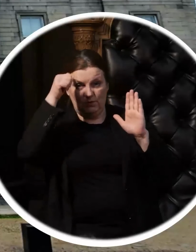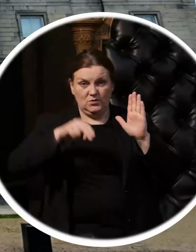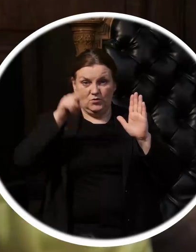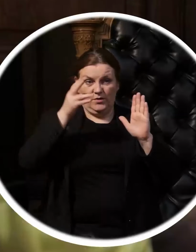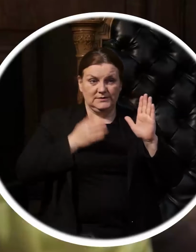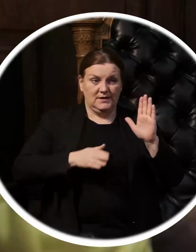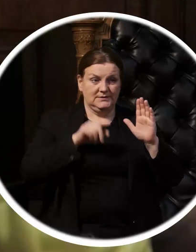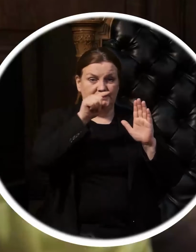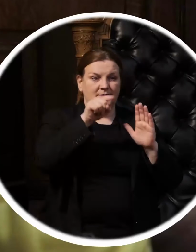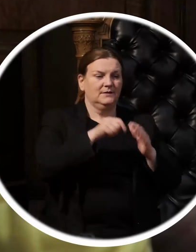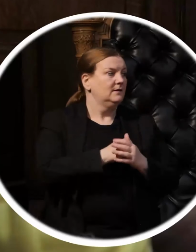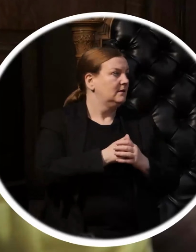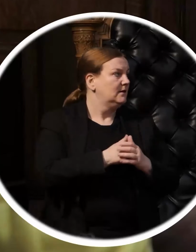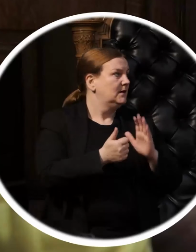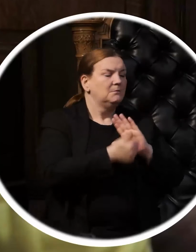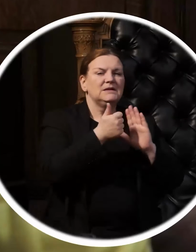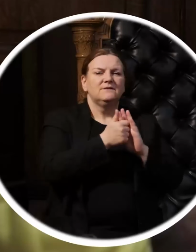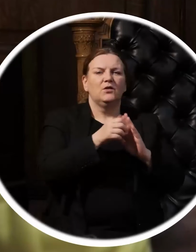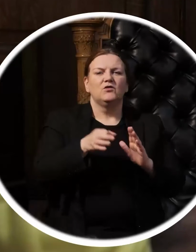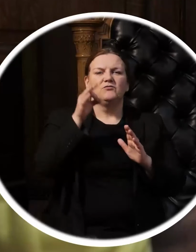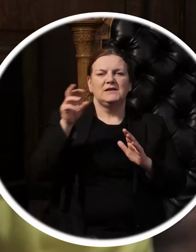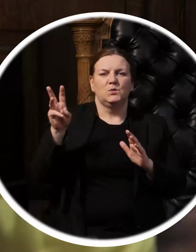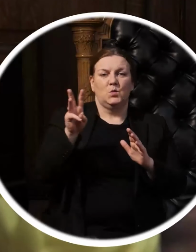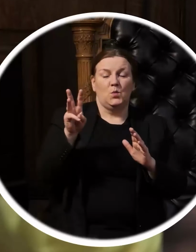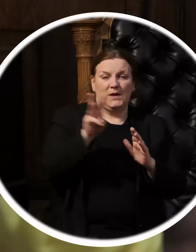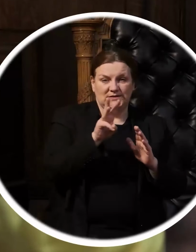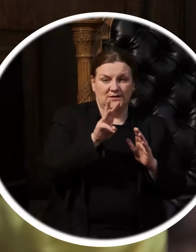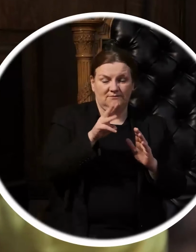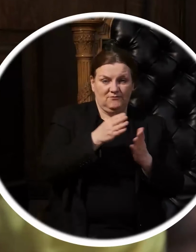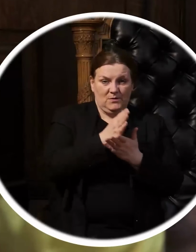And it was built for the Great Western Railway and it started in 1841,